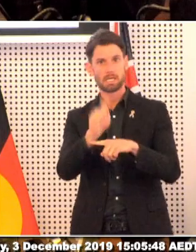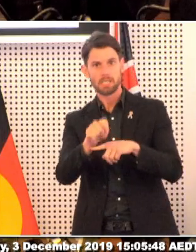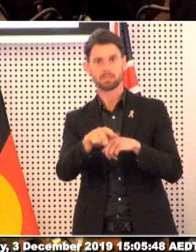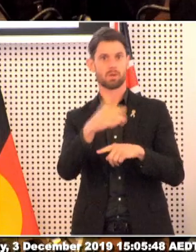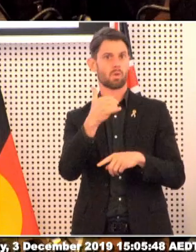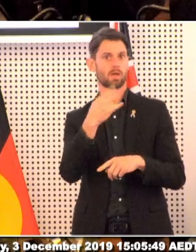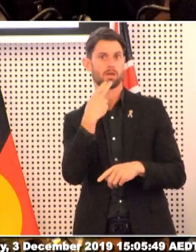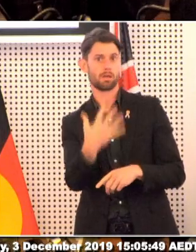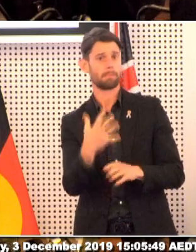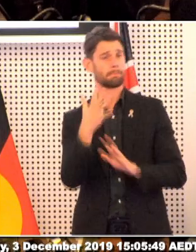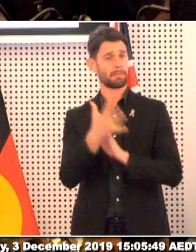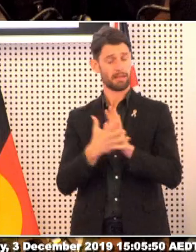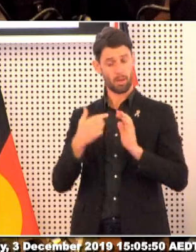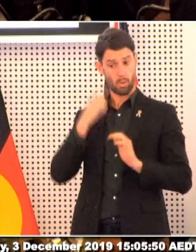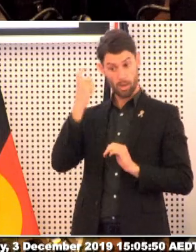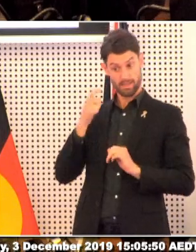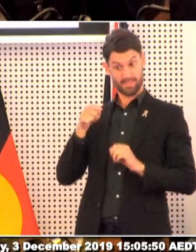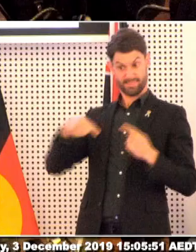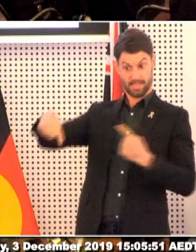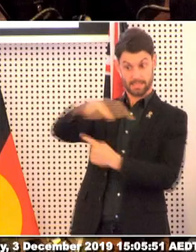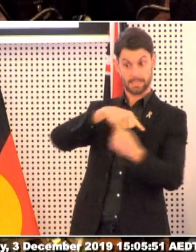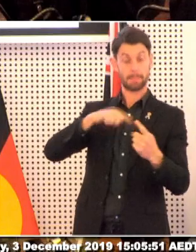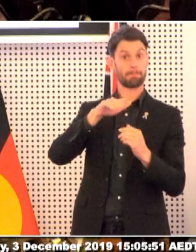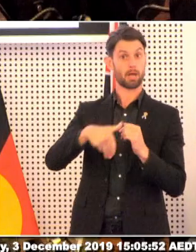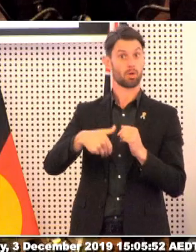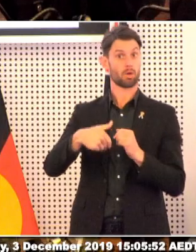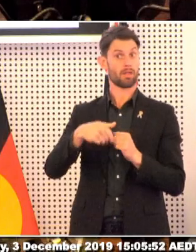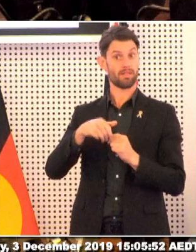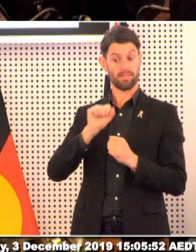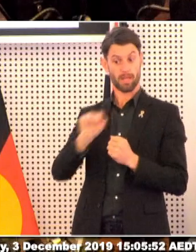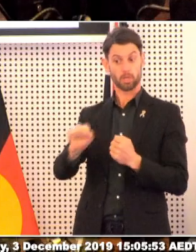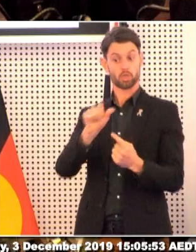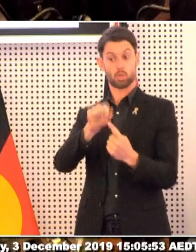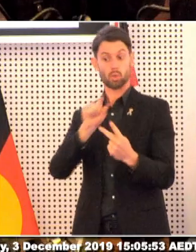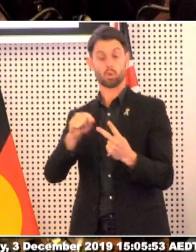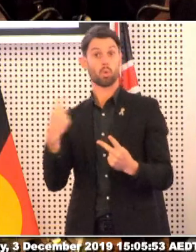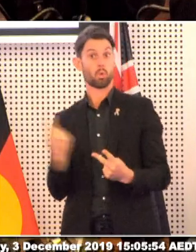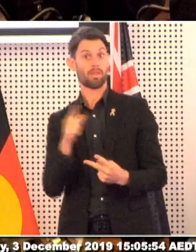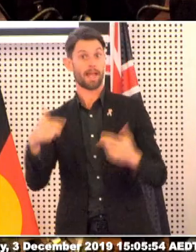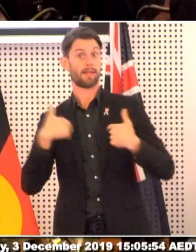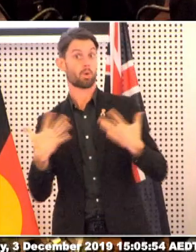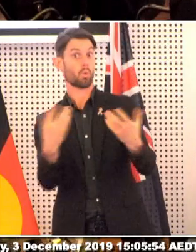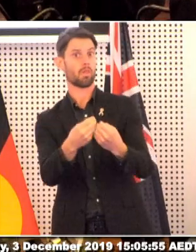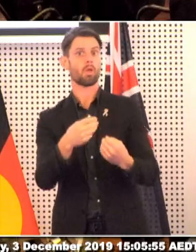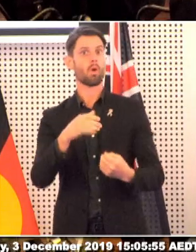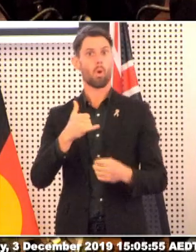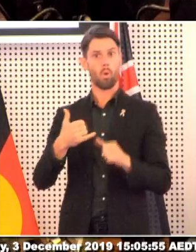question really around who determines where someone lives and the circumstances in which they will move?